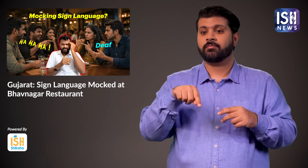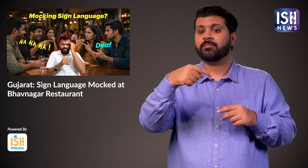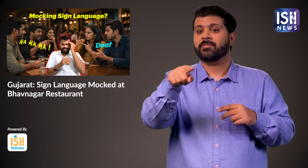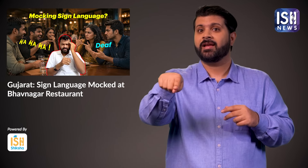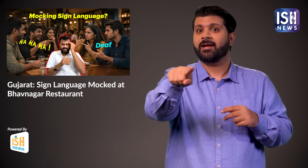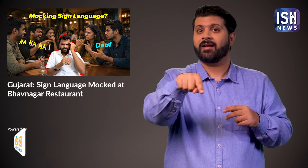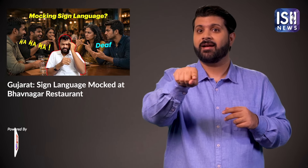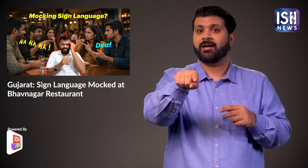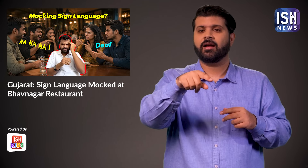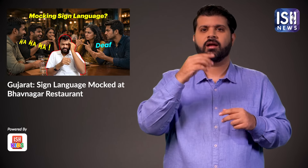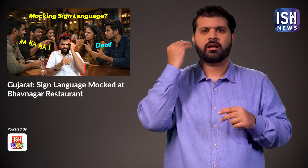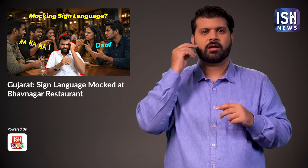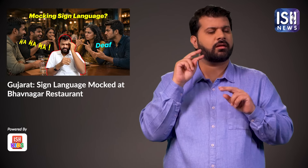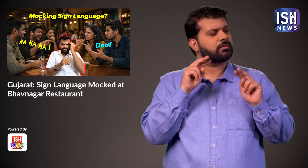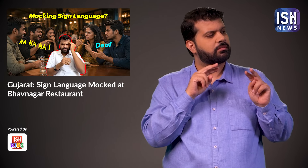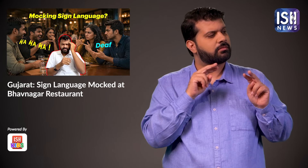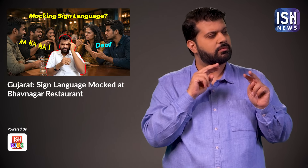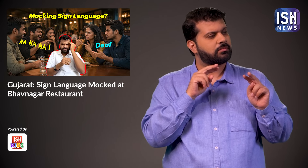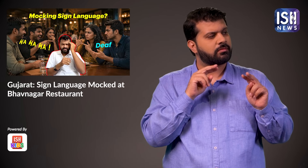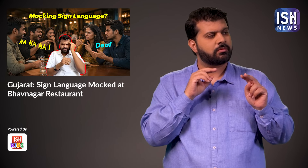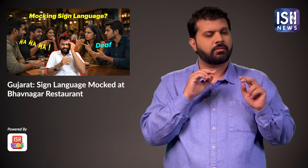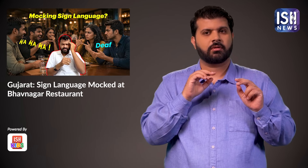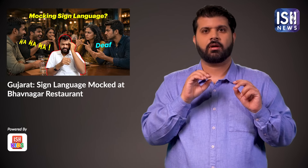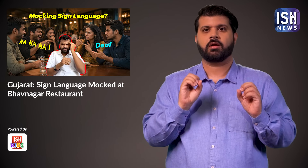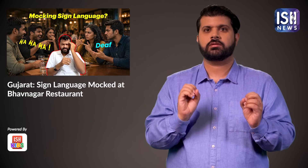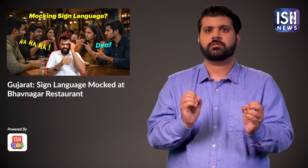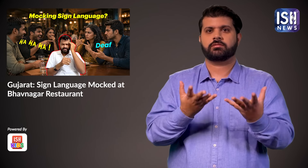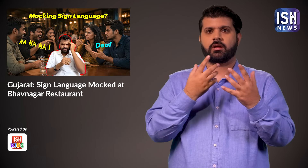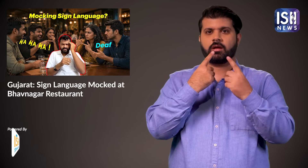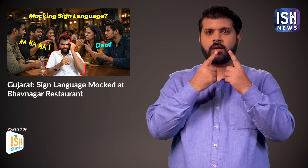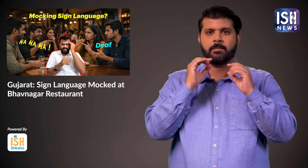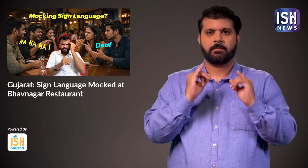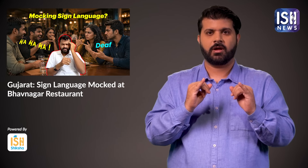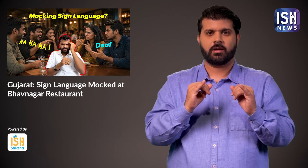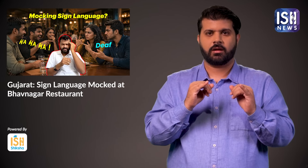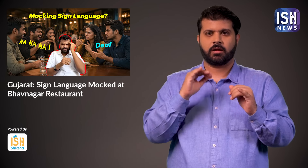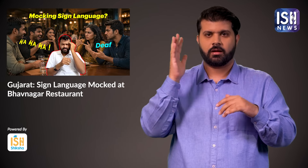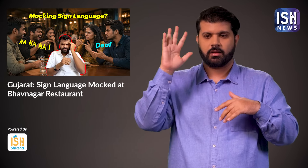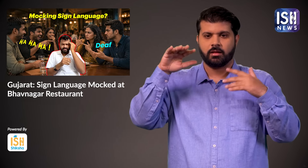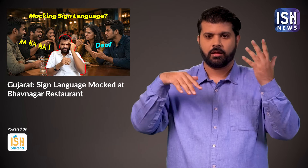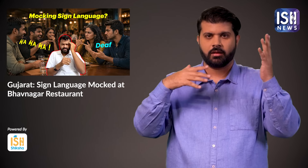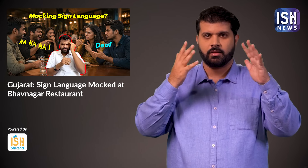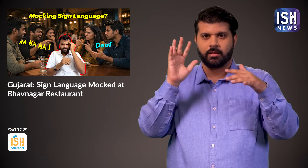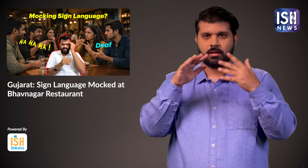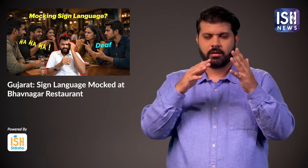Nearby, a group of hearing men saw them and began copying their signs in a vulgar manner.